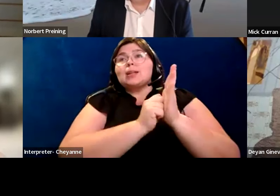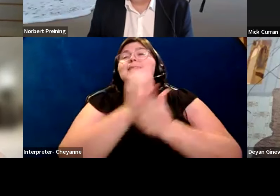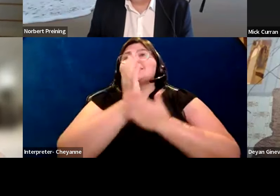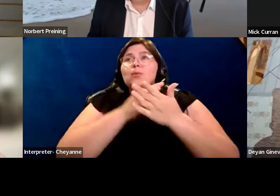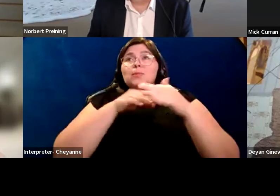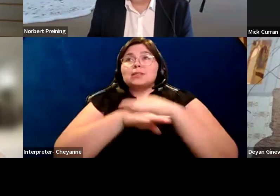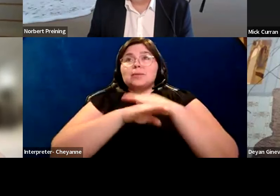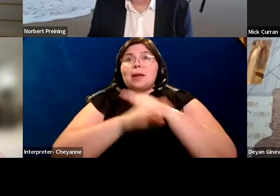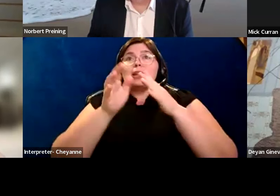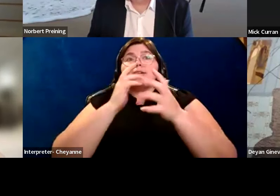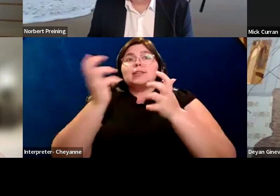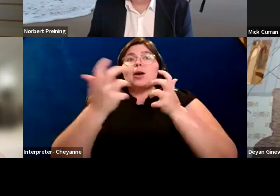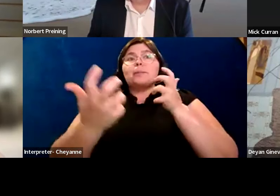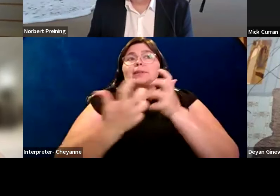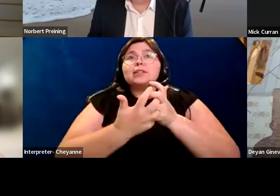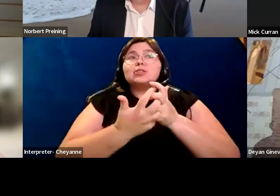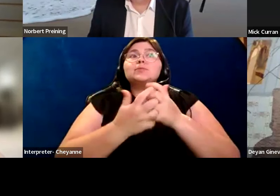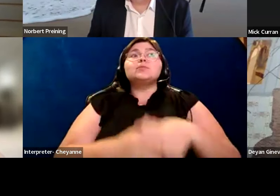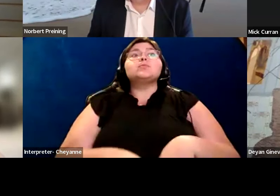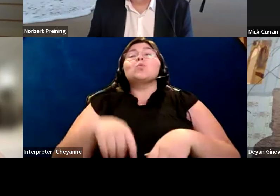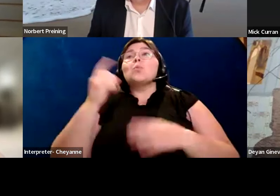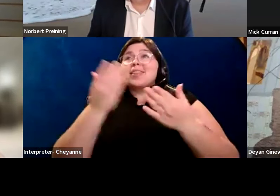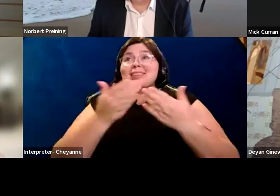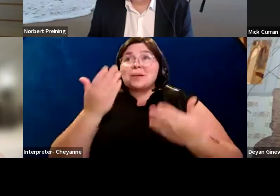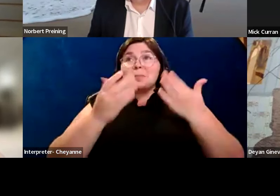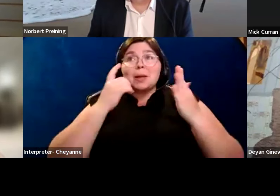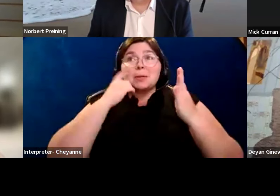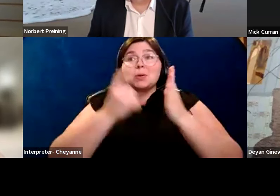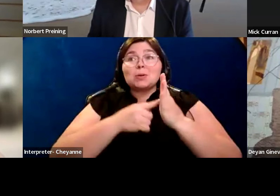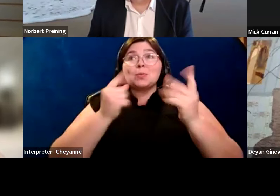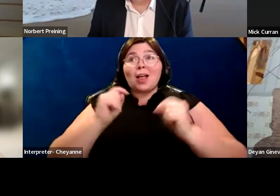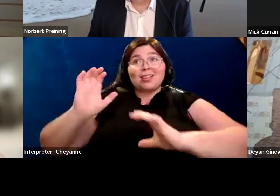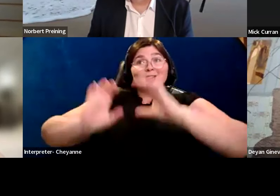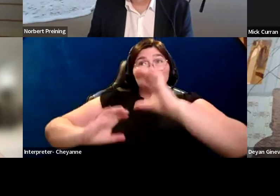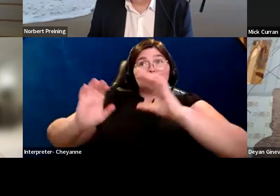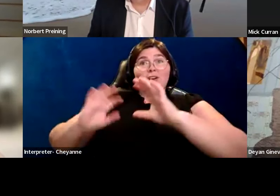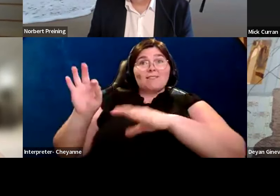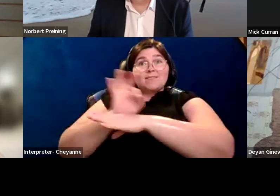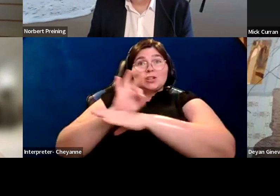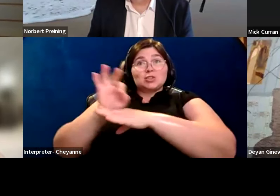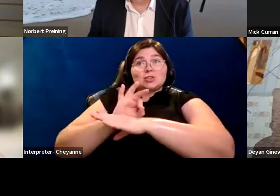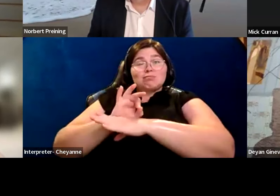One thing that you might notice is that the chat is disabled.